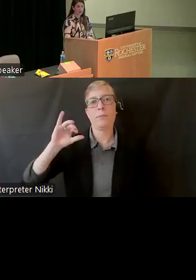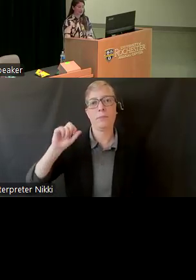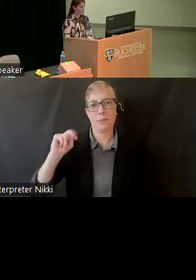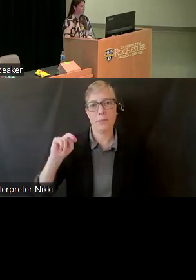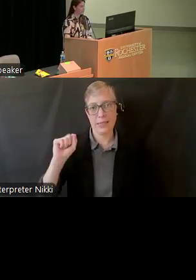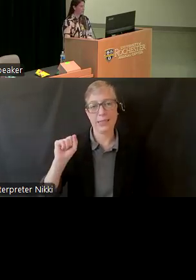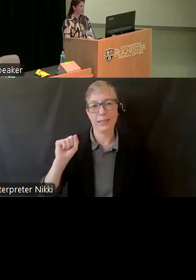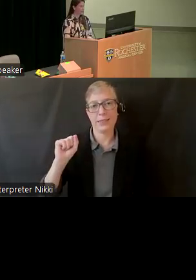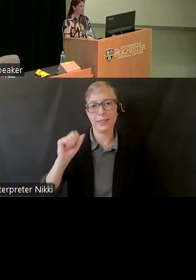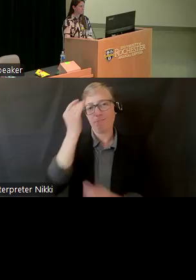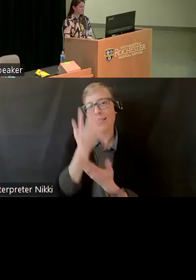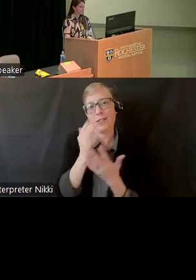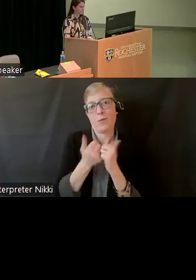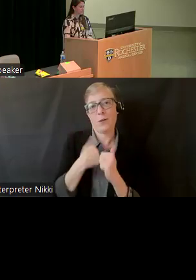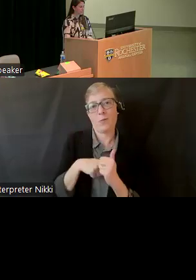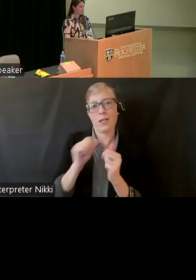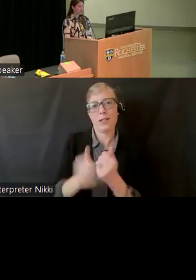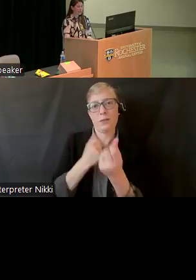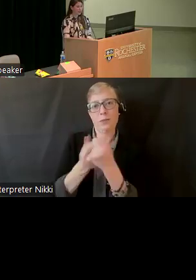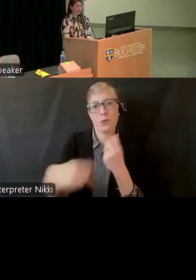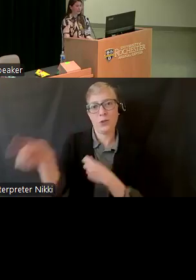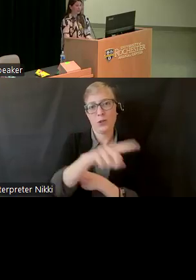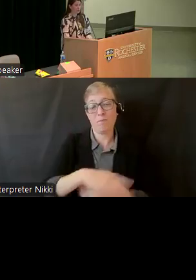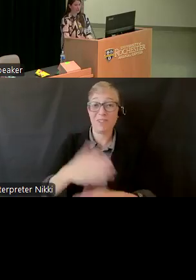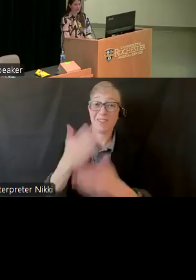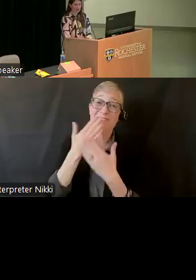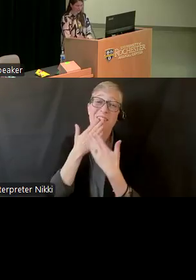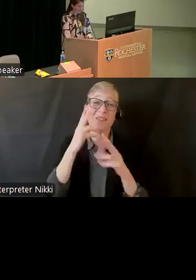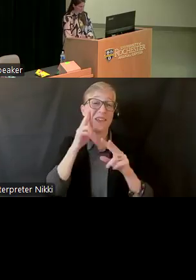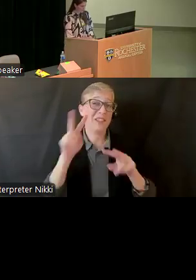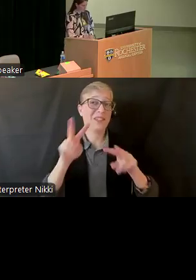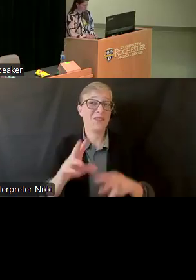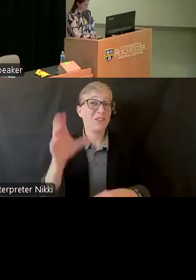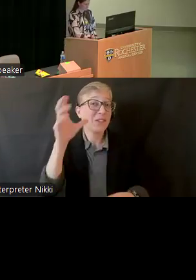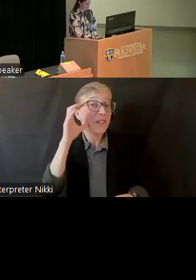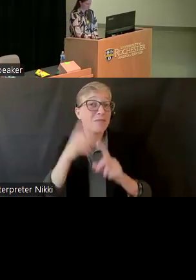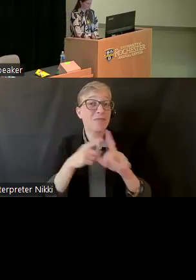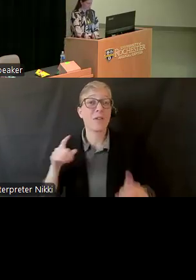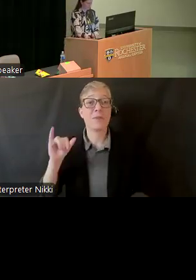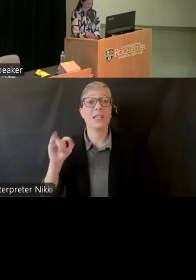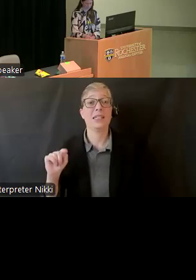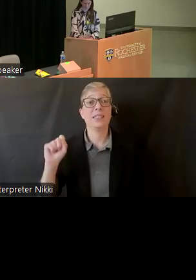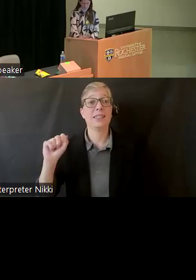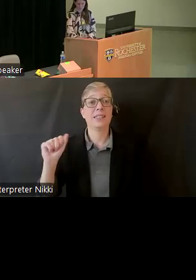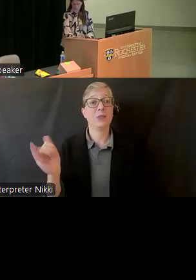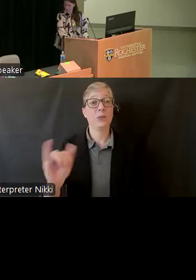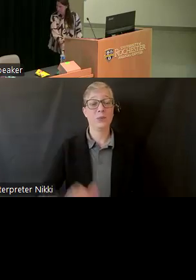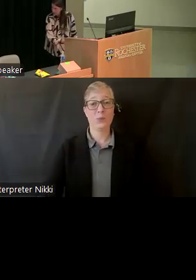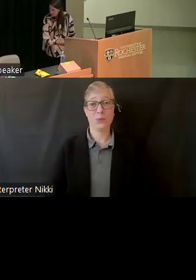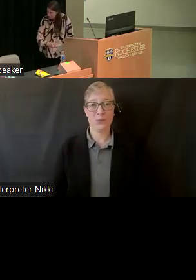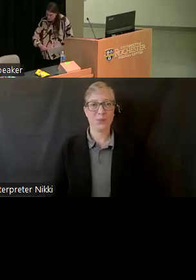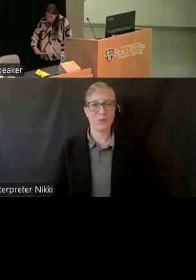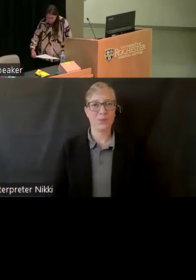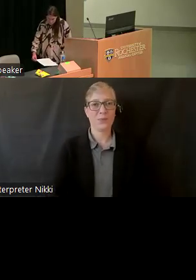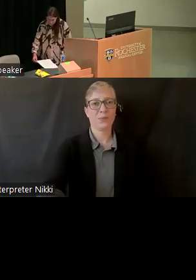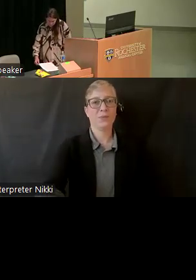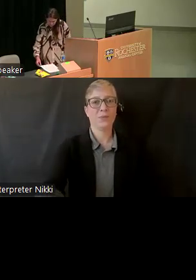might have for improving well-being so thank you i'm looking forward to hearing from it as well